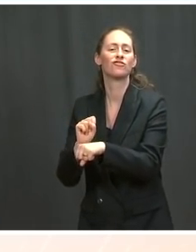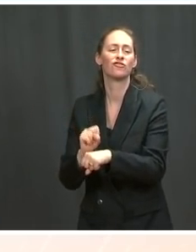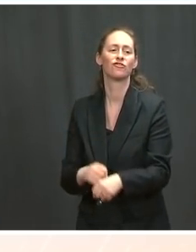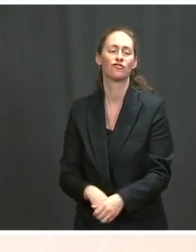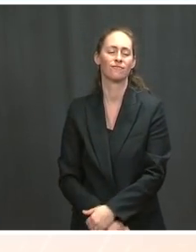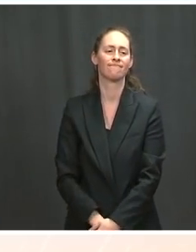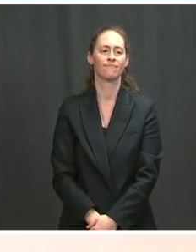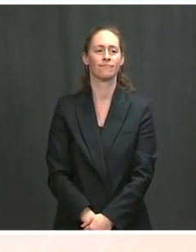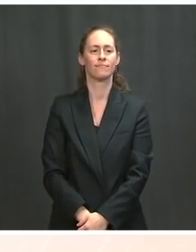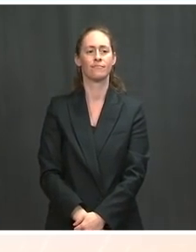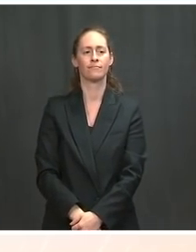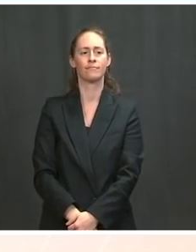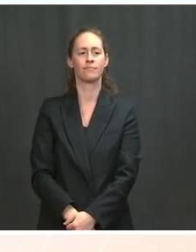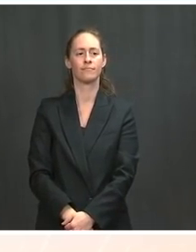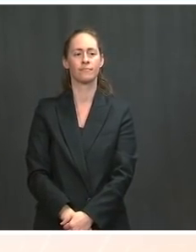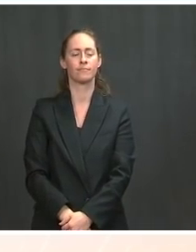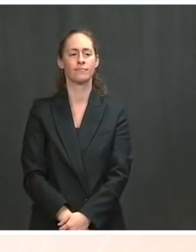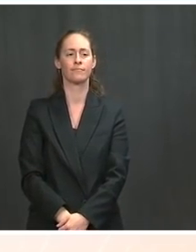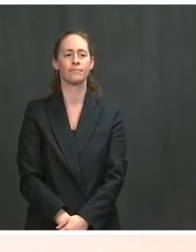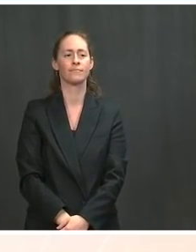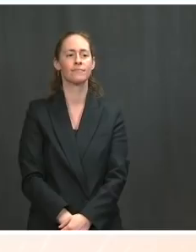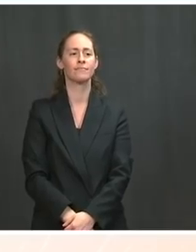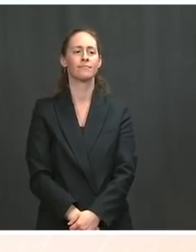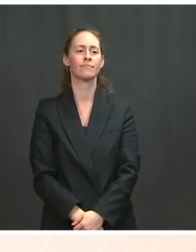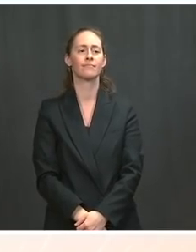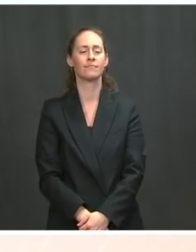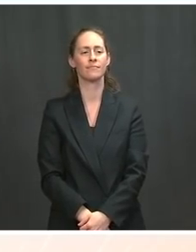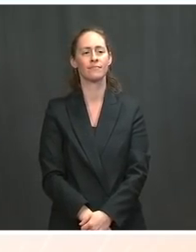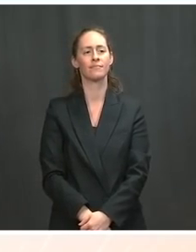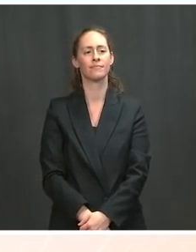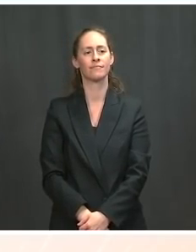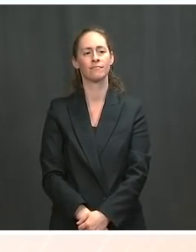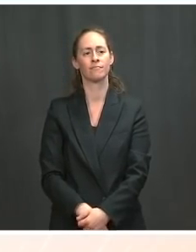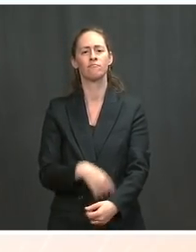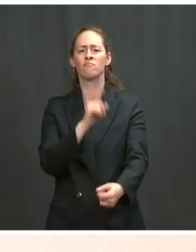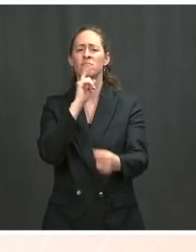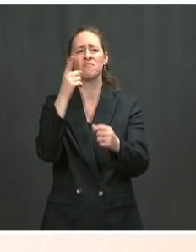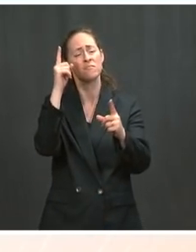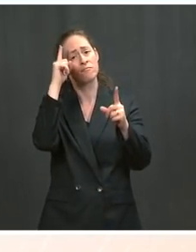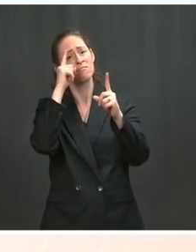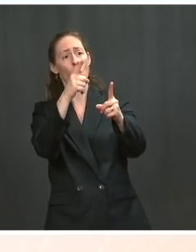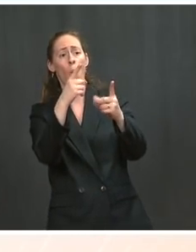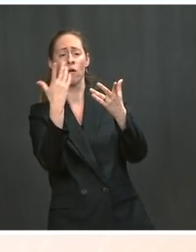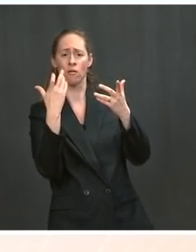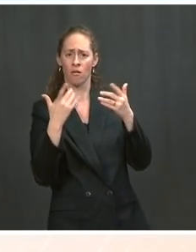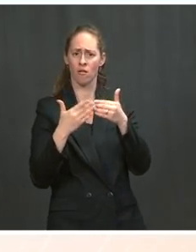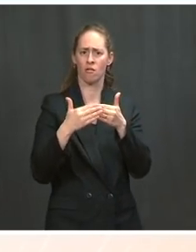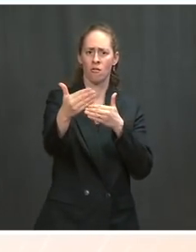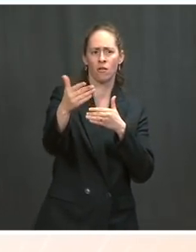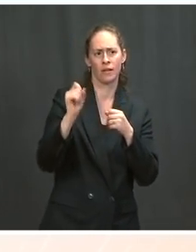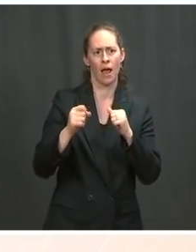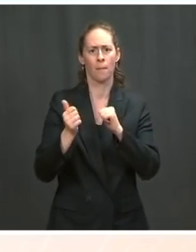more over the long-term for competitiveness, but certainly, as we still see more than 8 million people out of work, it re- --